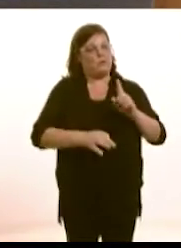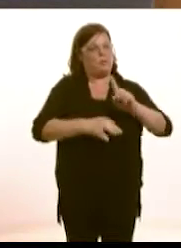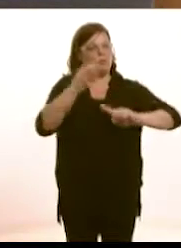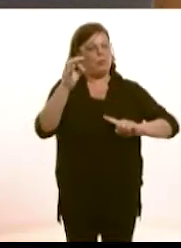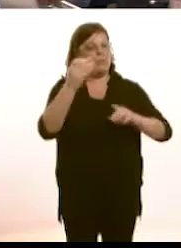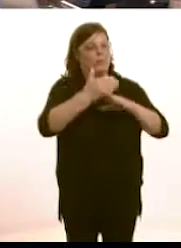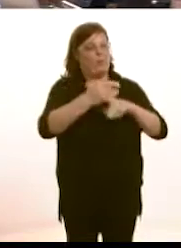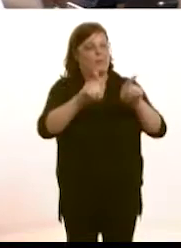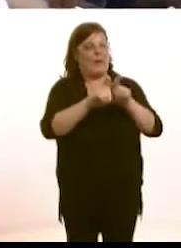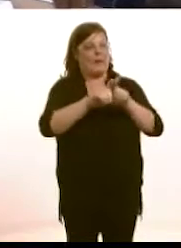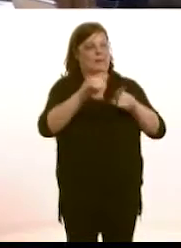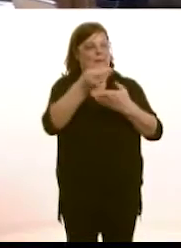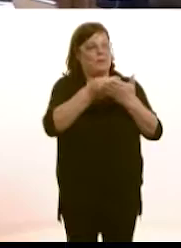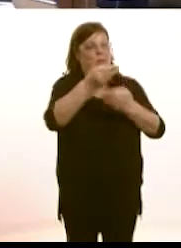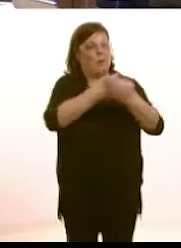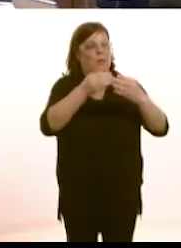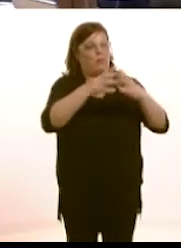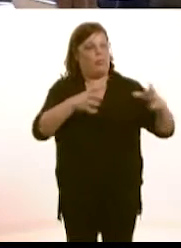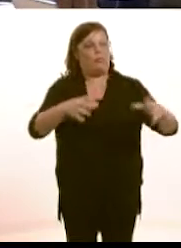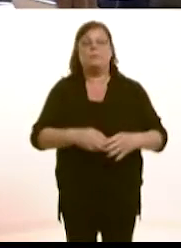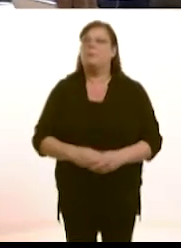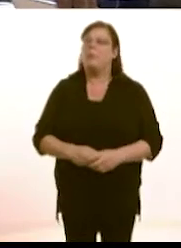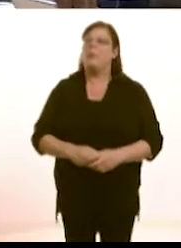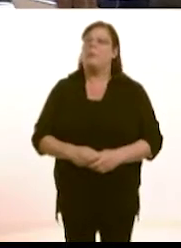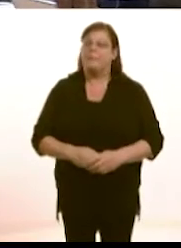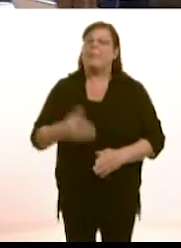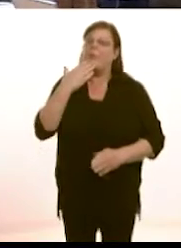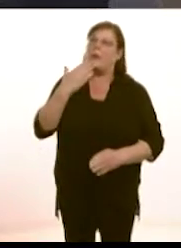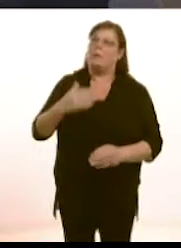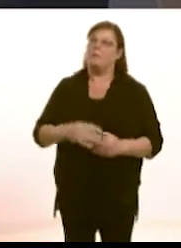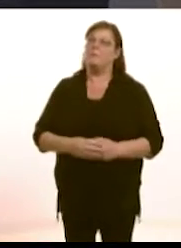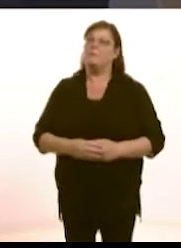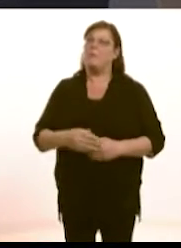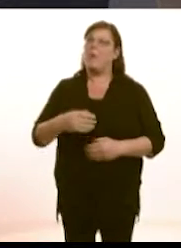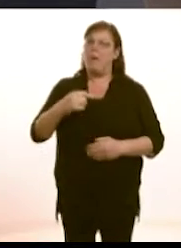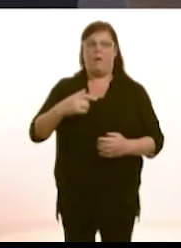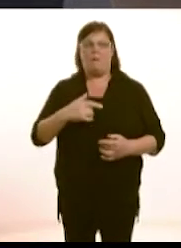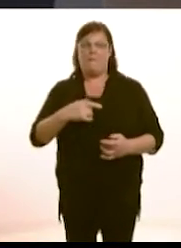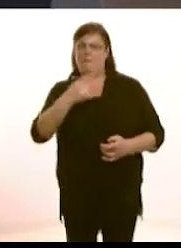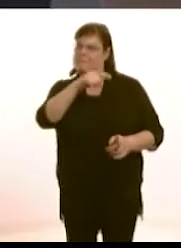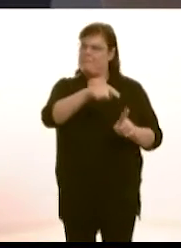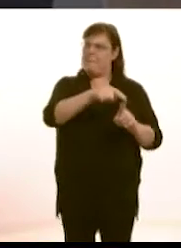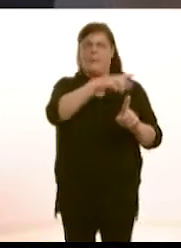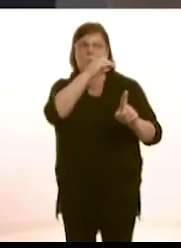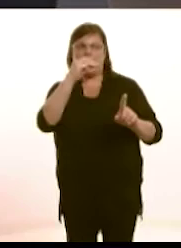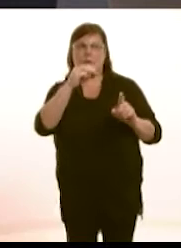Mike Hedges: I believe that the Swansea bay city region is developing very well as a vehicle